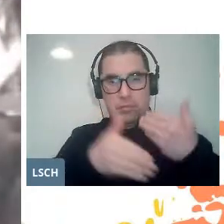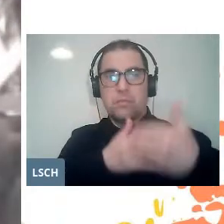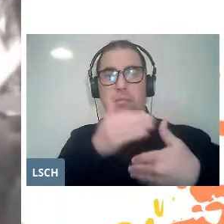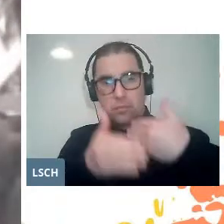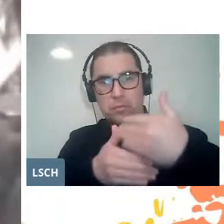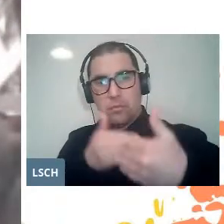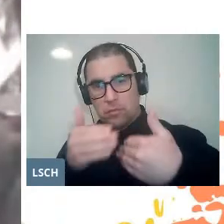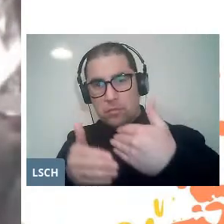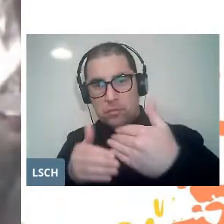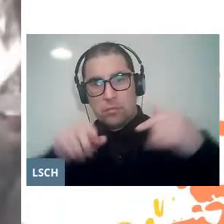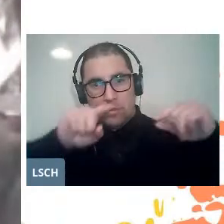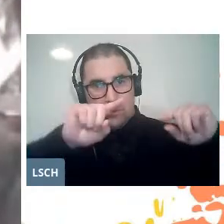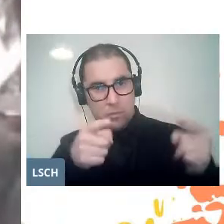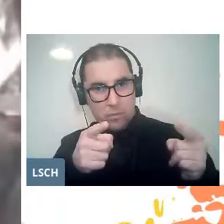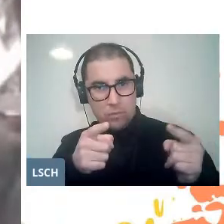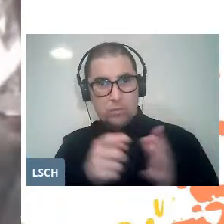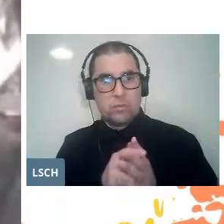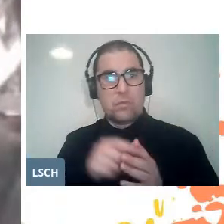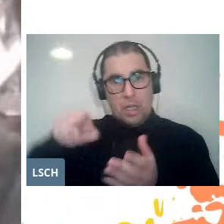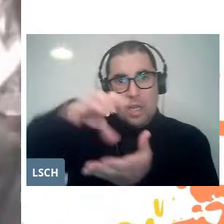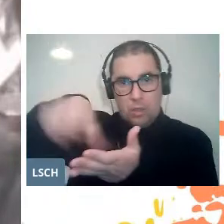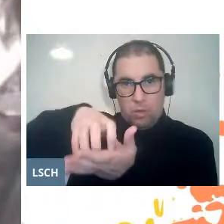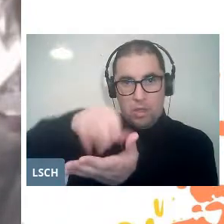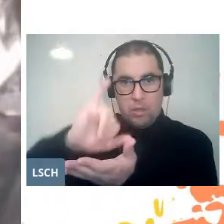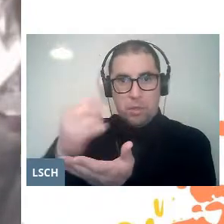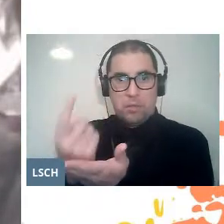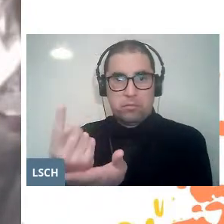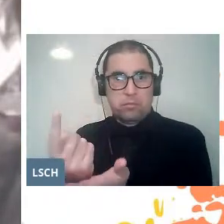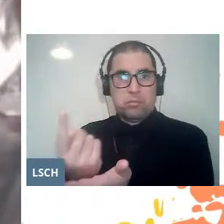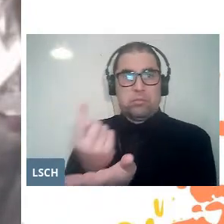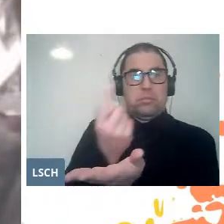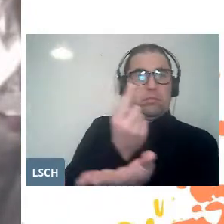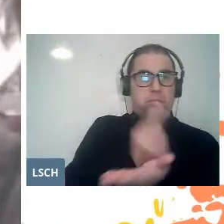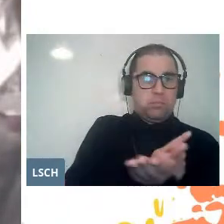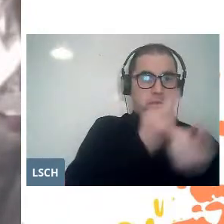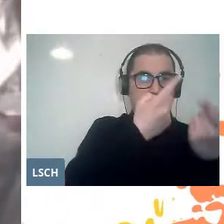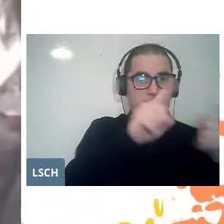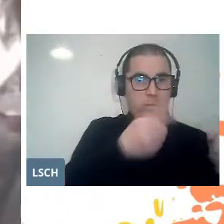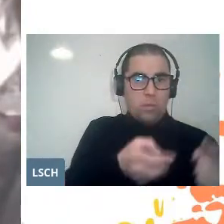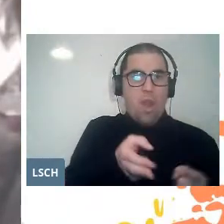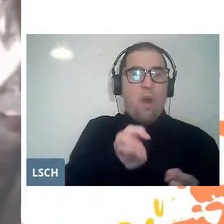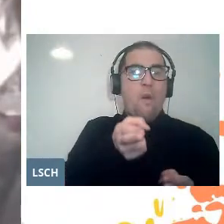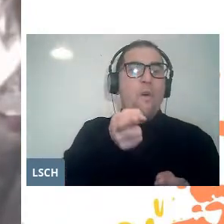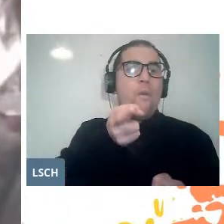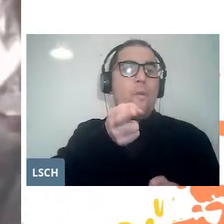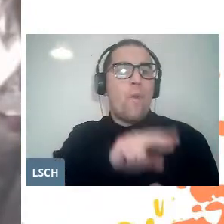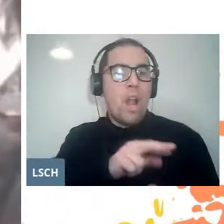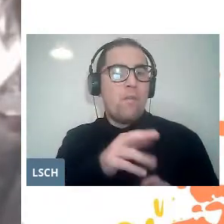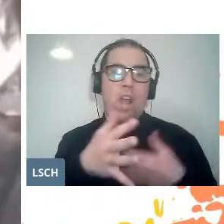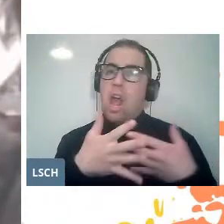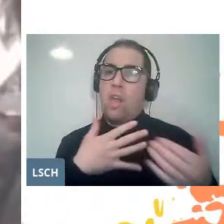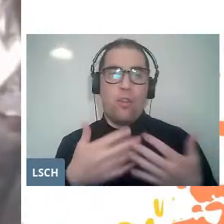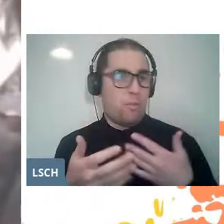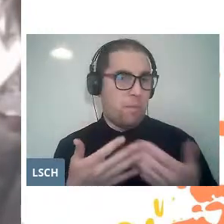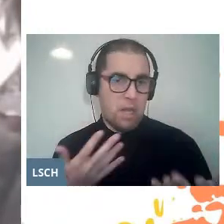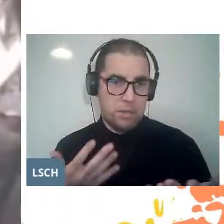linked to Sturm und Drang is finished, Haydn's symphonies will return to what they were before this space.